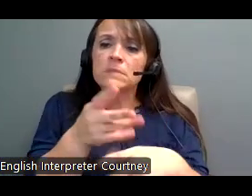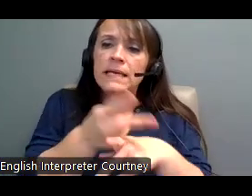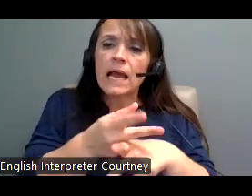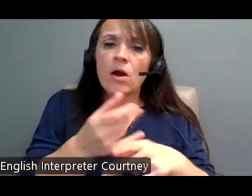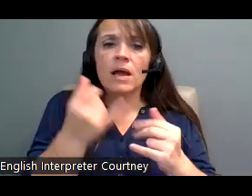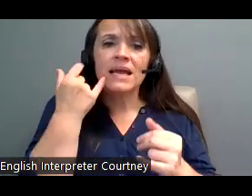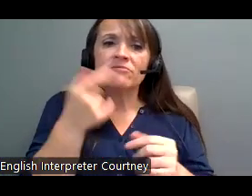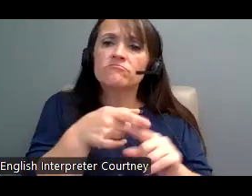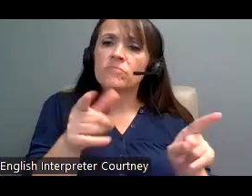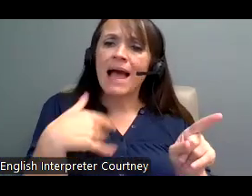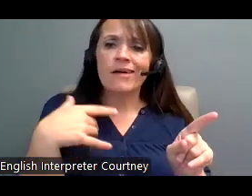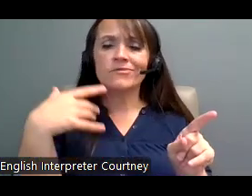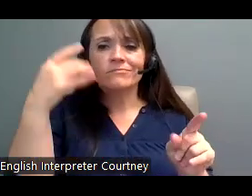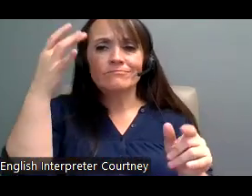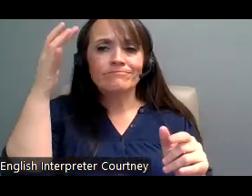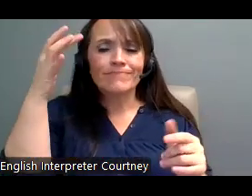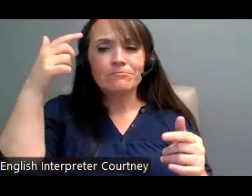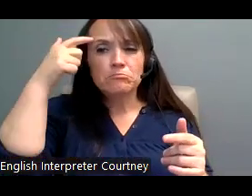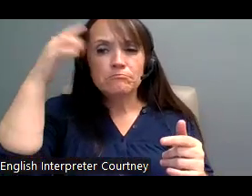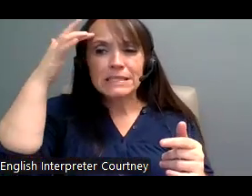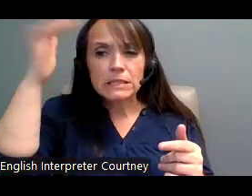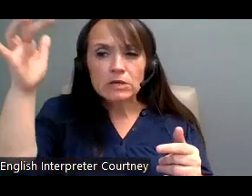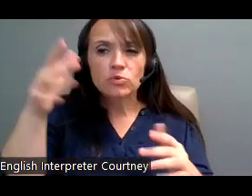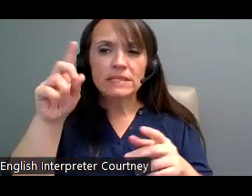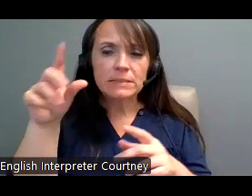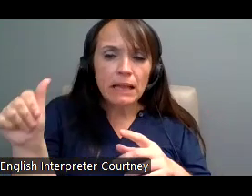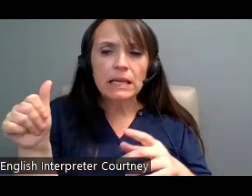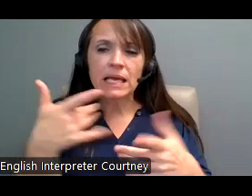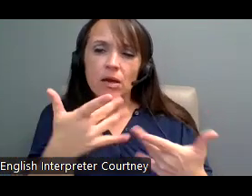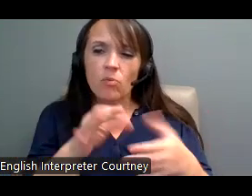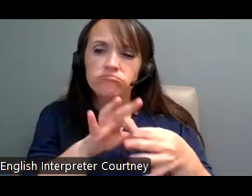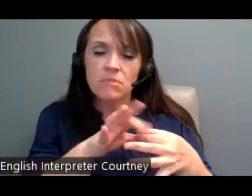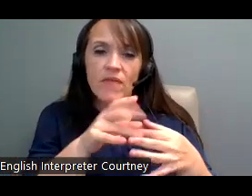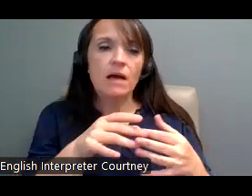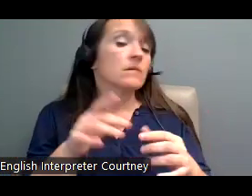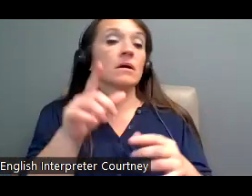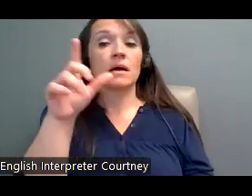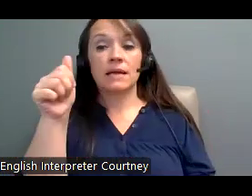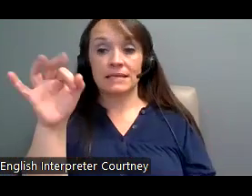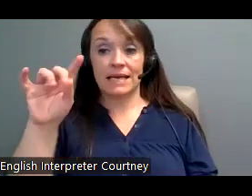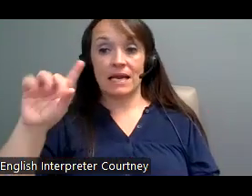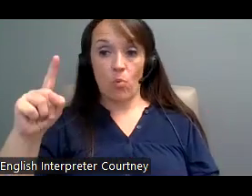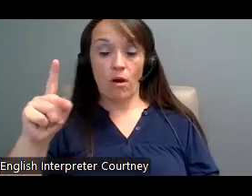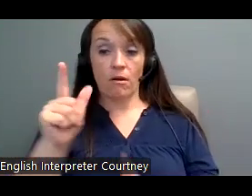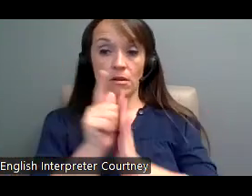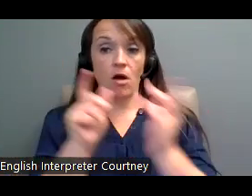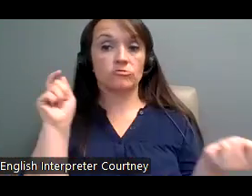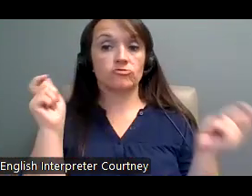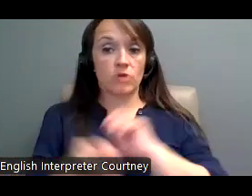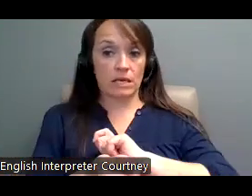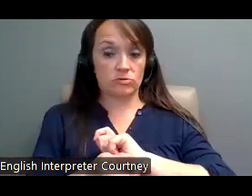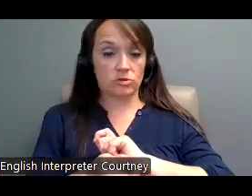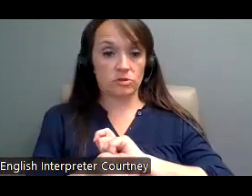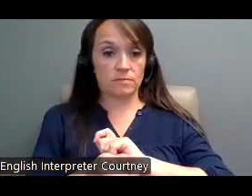related disabilities. After 1981, when the law was amended, it was actually changed so that